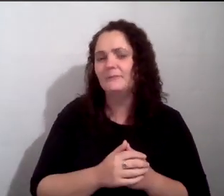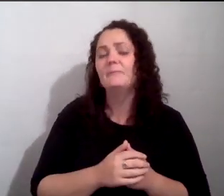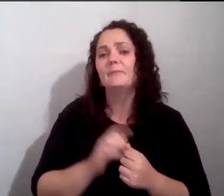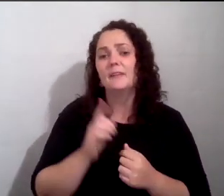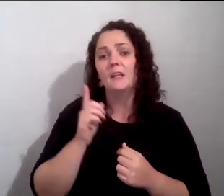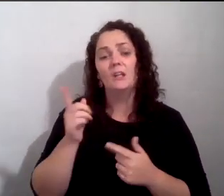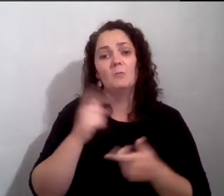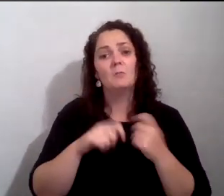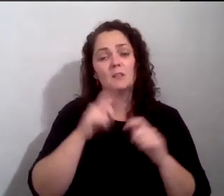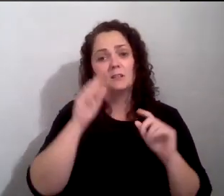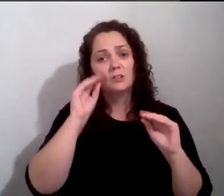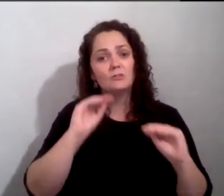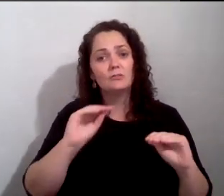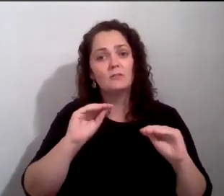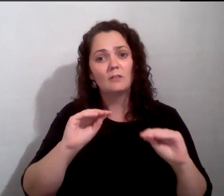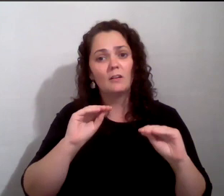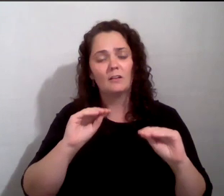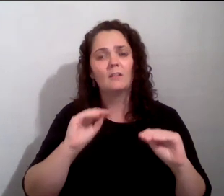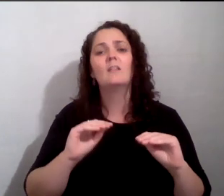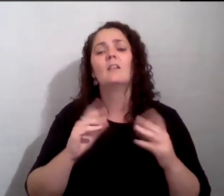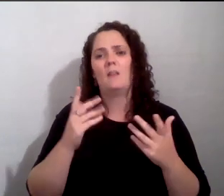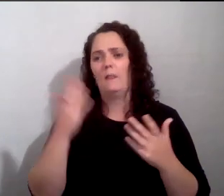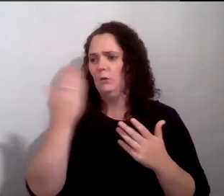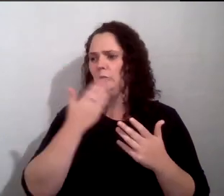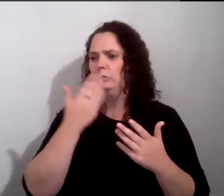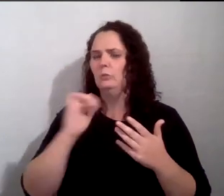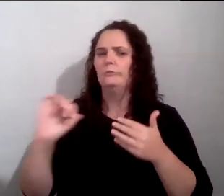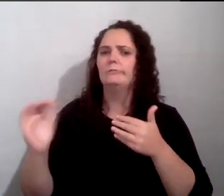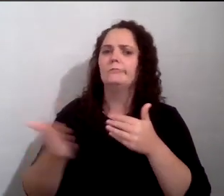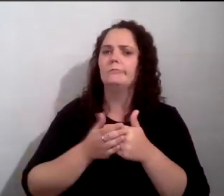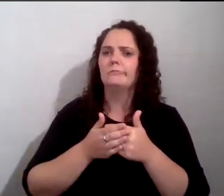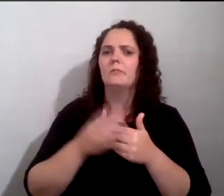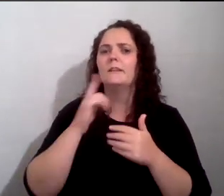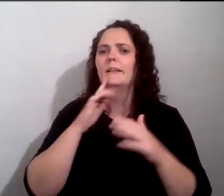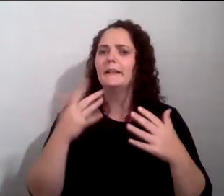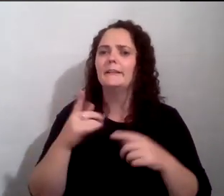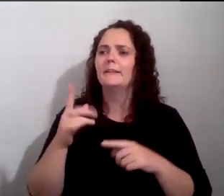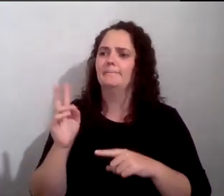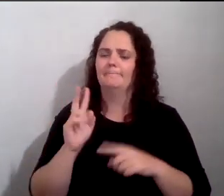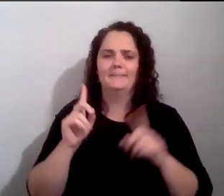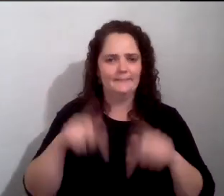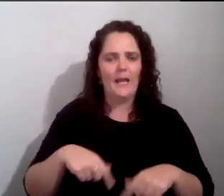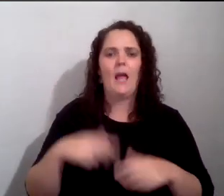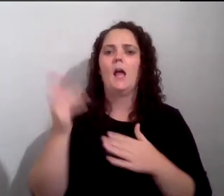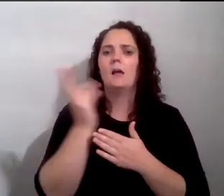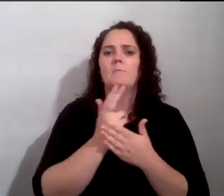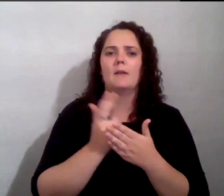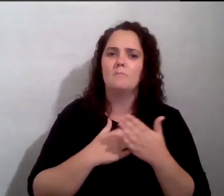but then after the closure of the Crowley and Fazelle school, her and Ralph Balson begin painting together exclusively in her city studio